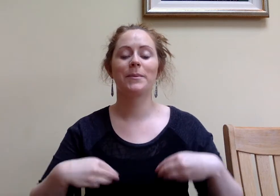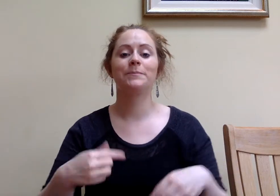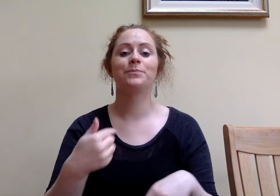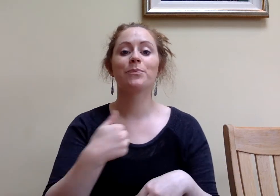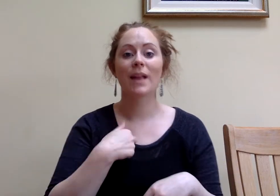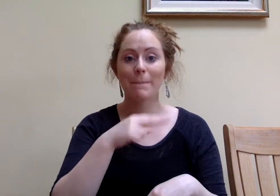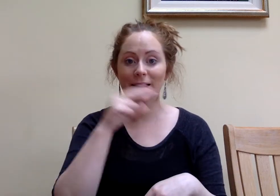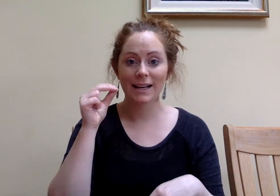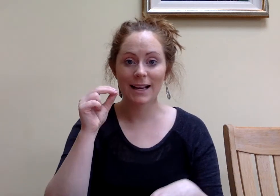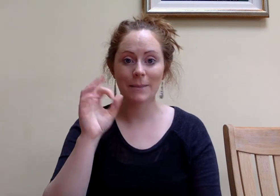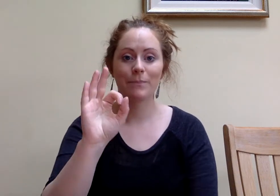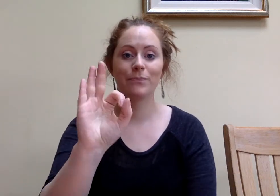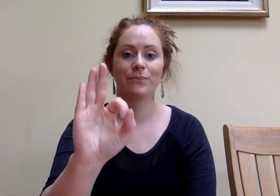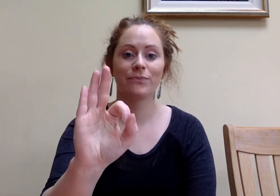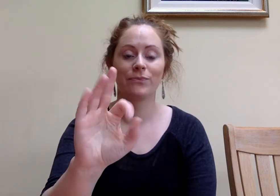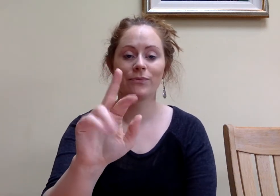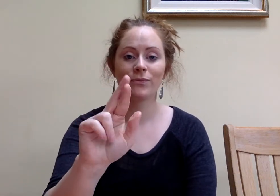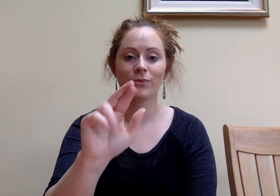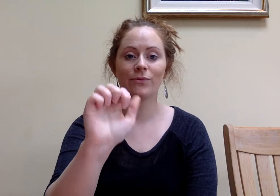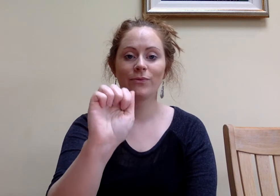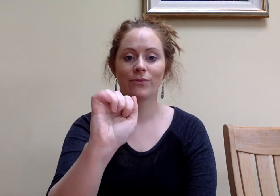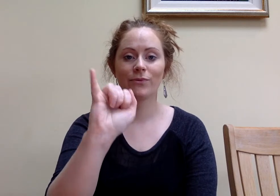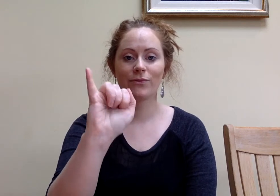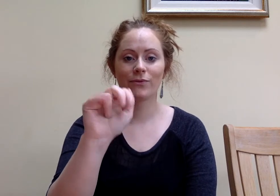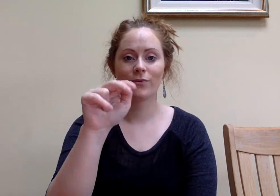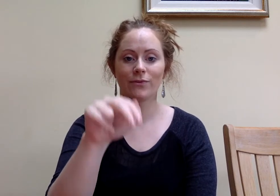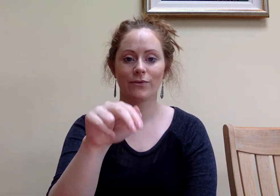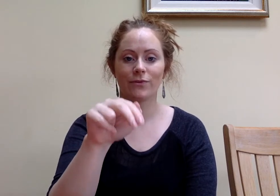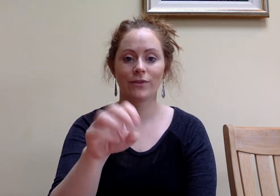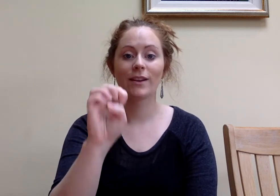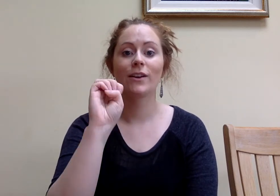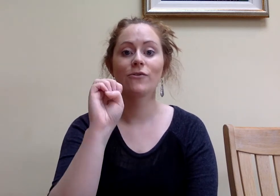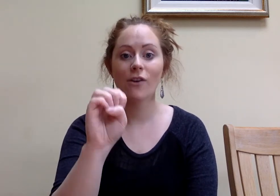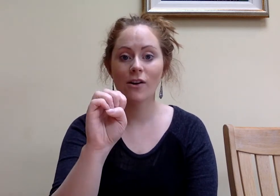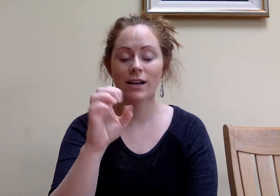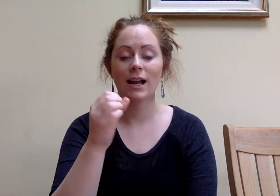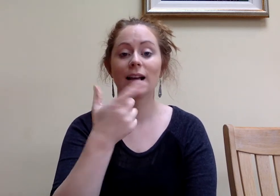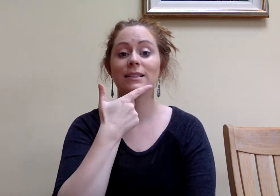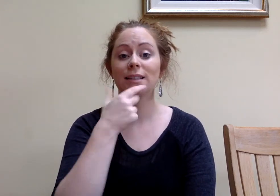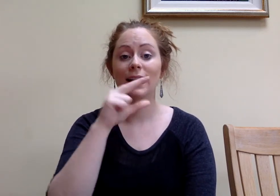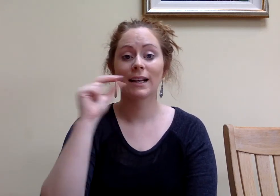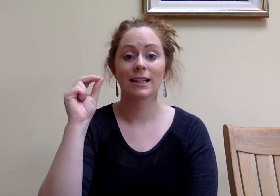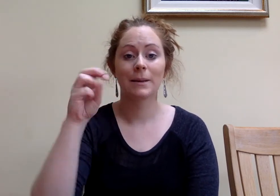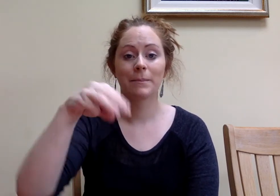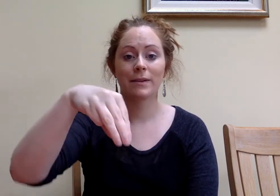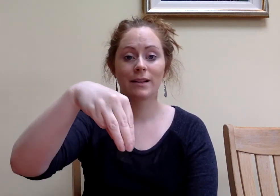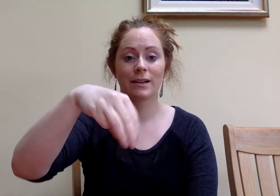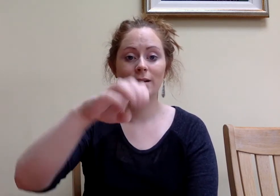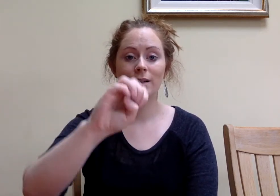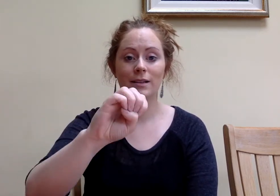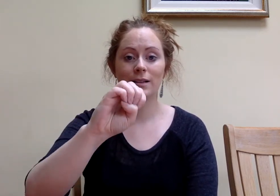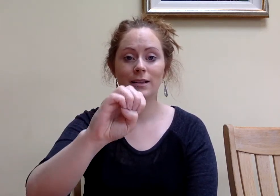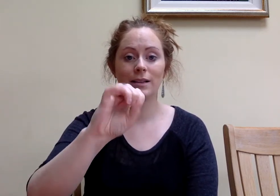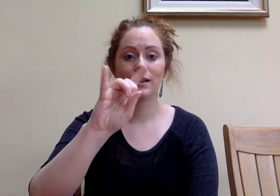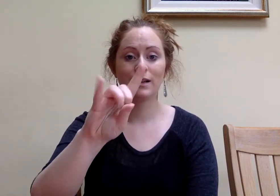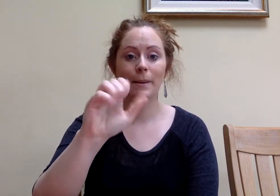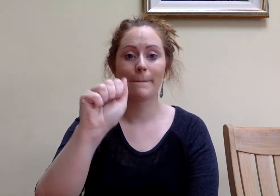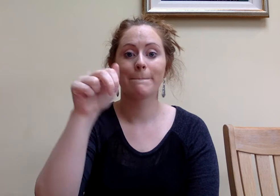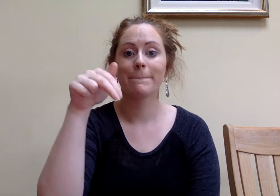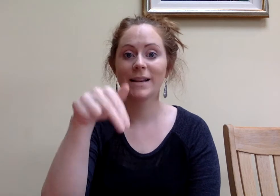My name is Grainne Meehan!